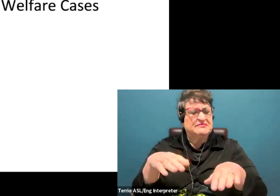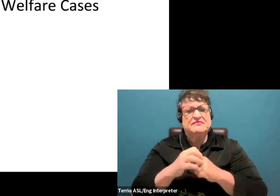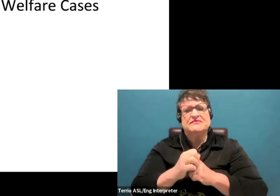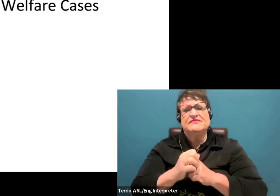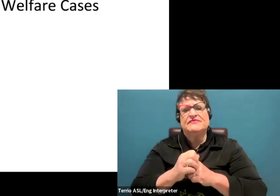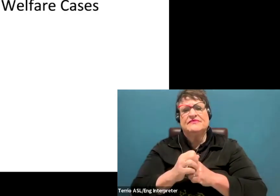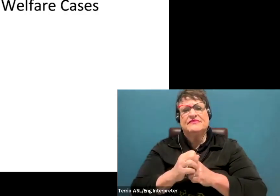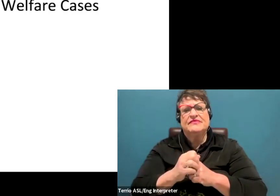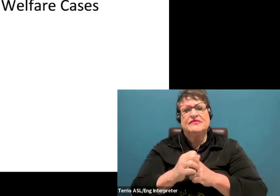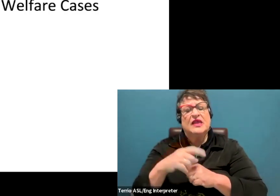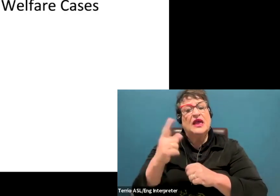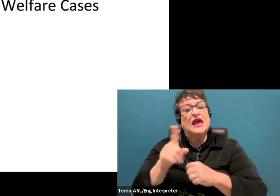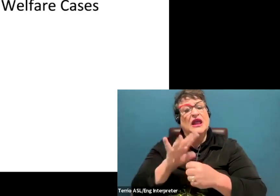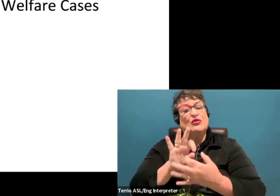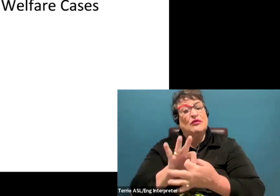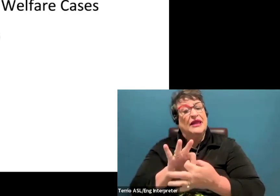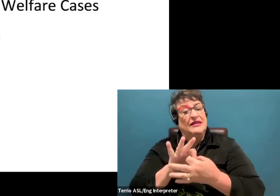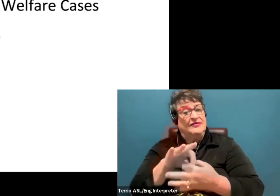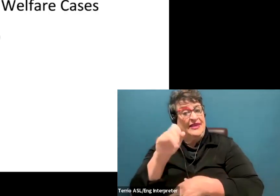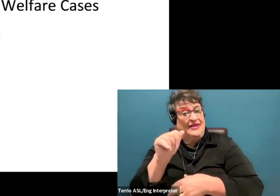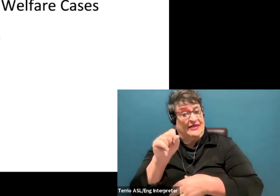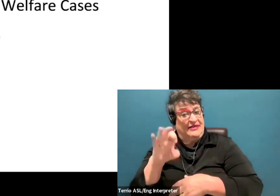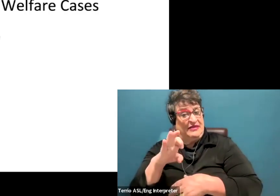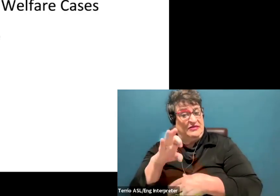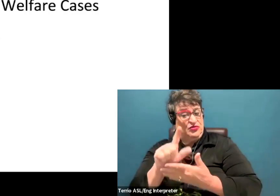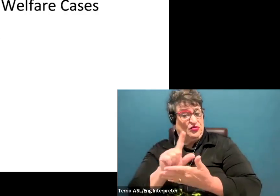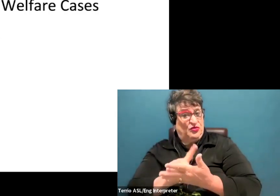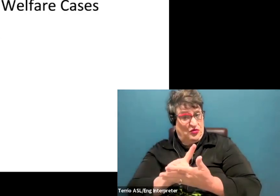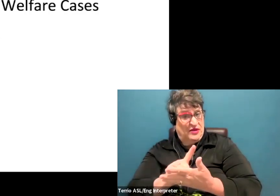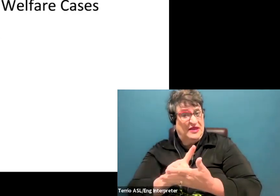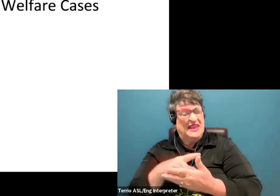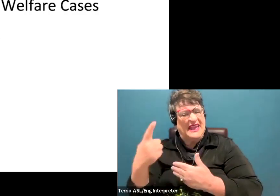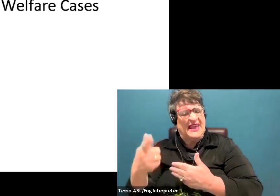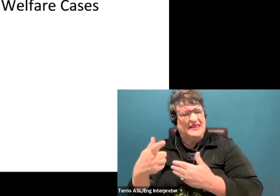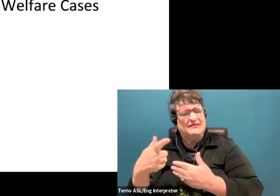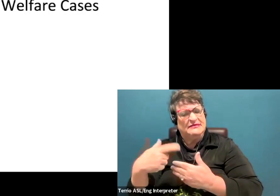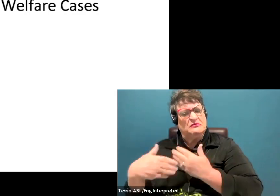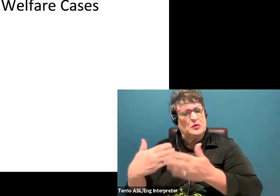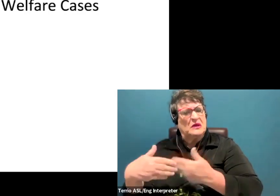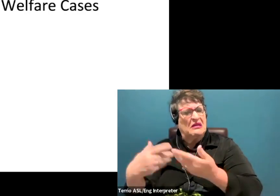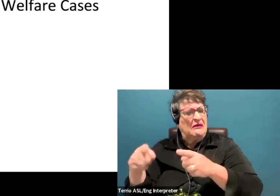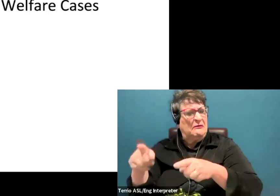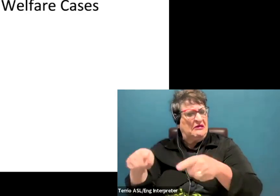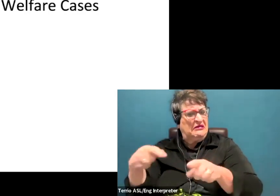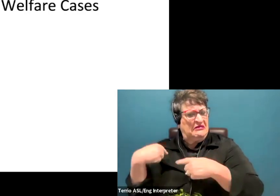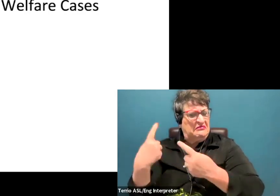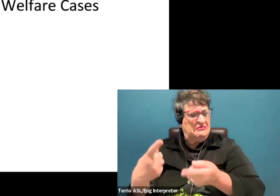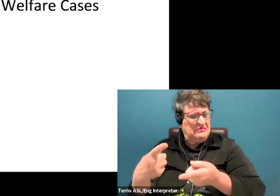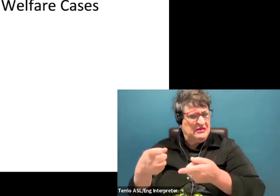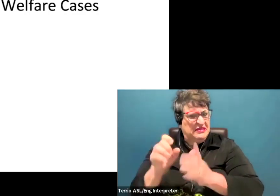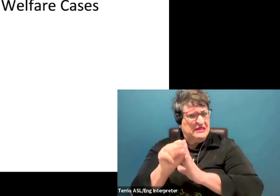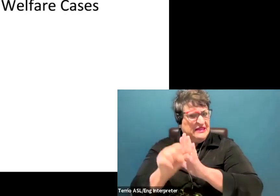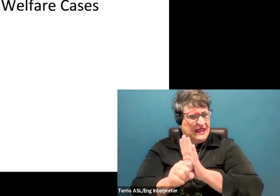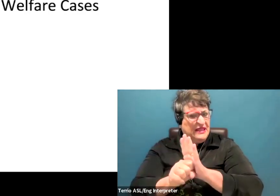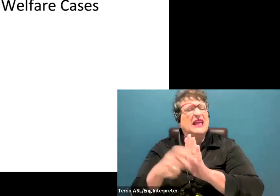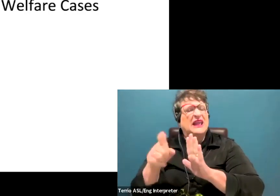relevant case law and trends in the states, and we're going to give a few case examples.